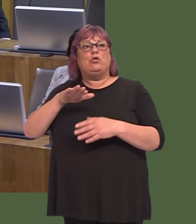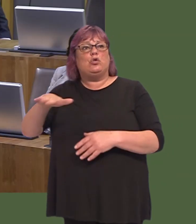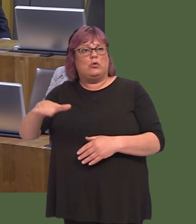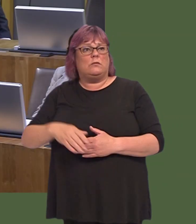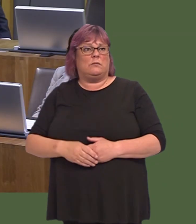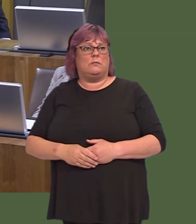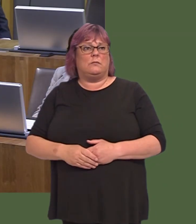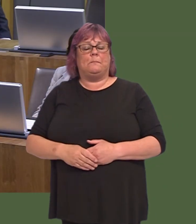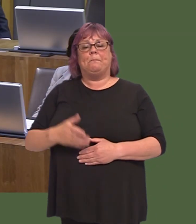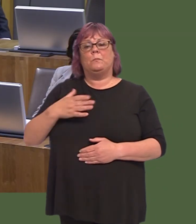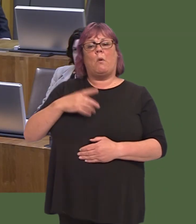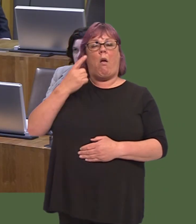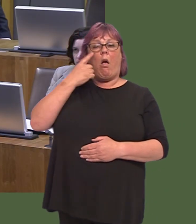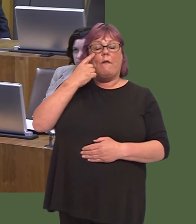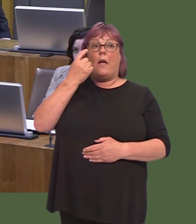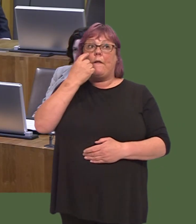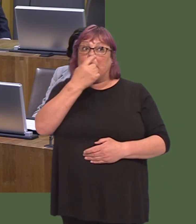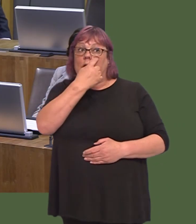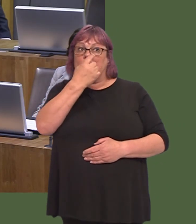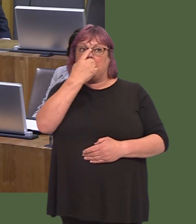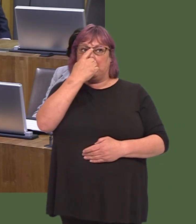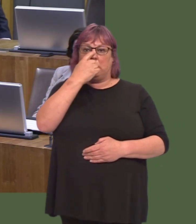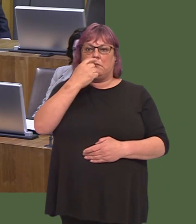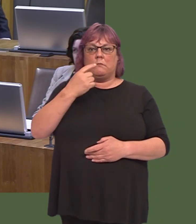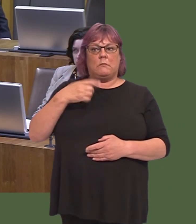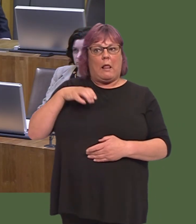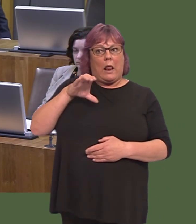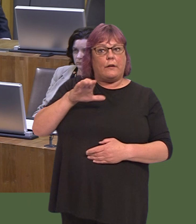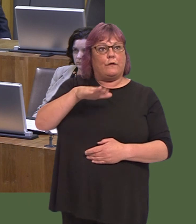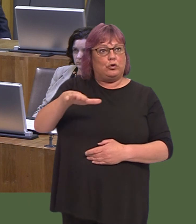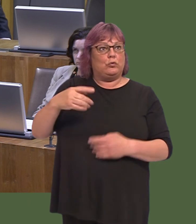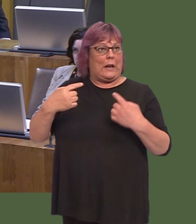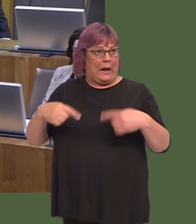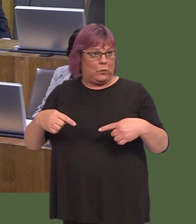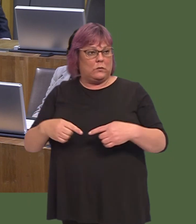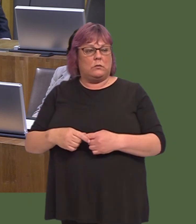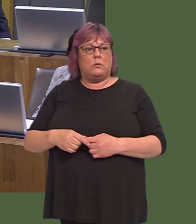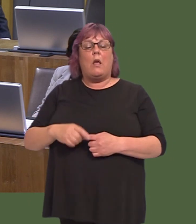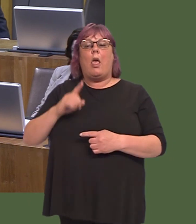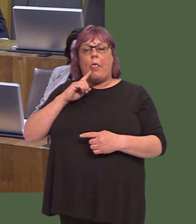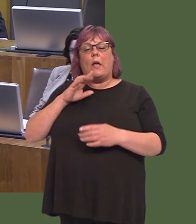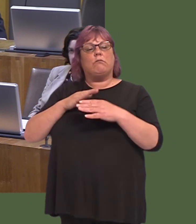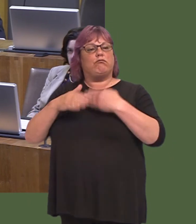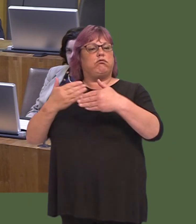The next step has to be to look at evidence to make sure that it is licensed for use in children, and then of course to move on from there.